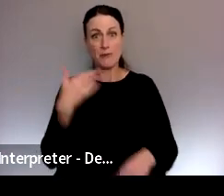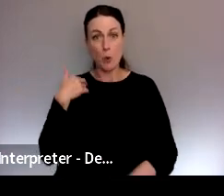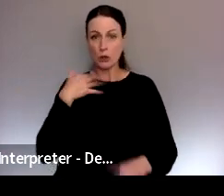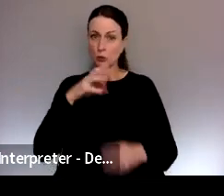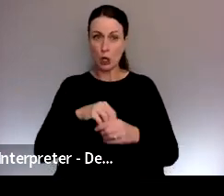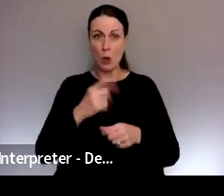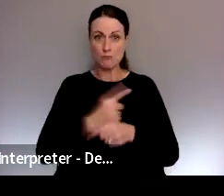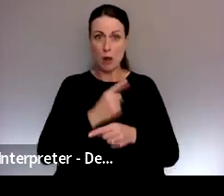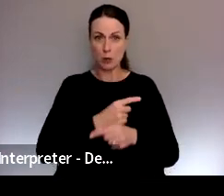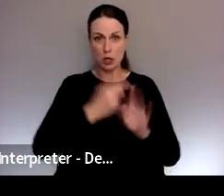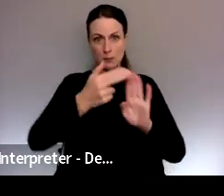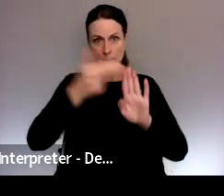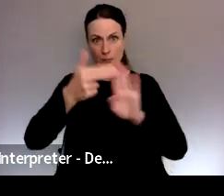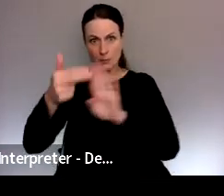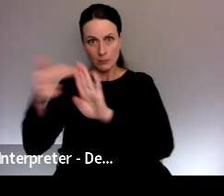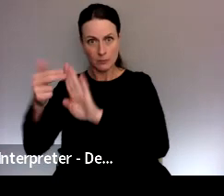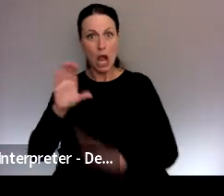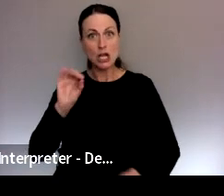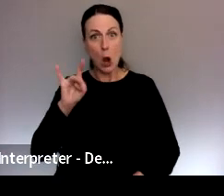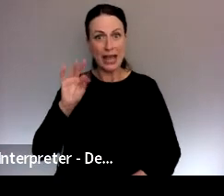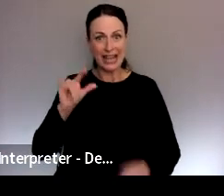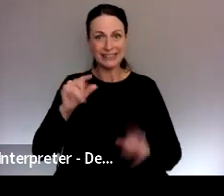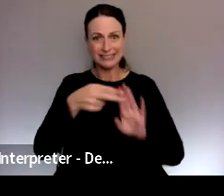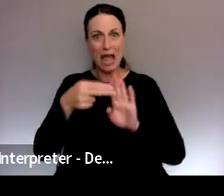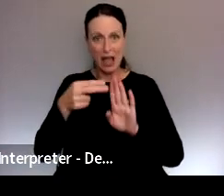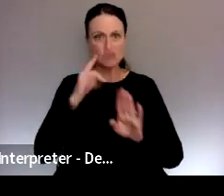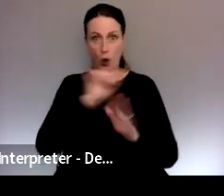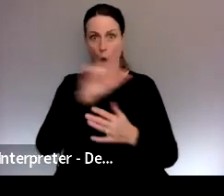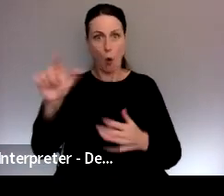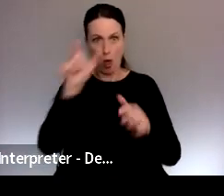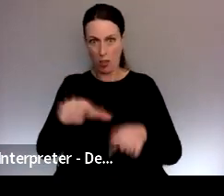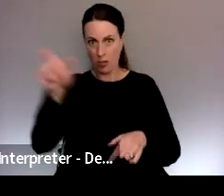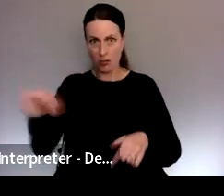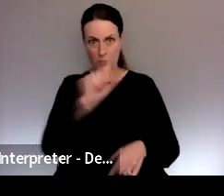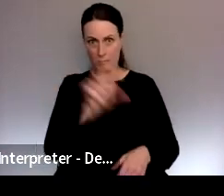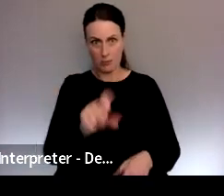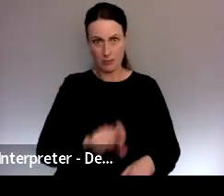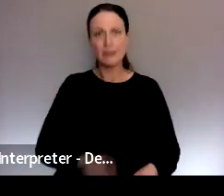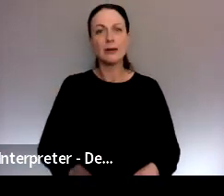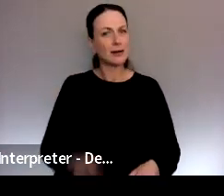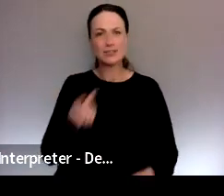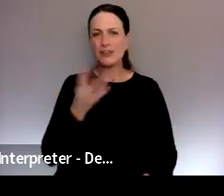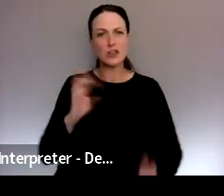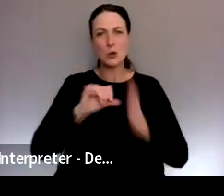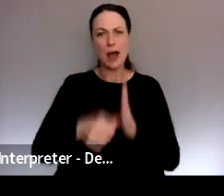to include proper coding tags for all these elements. These are just a few highlights